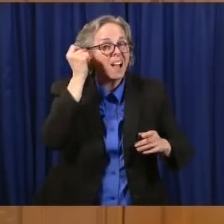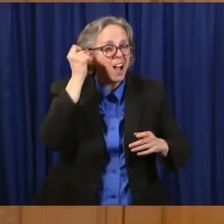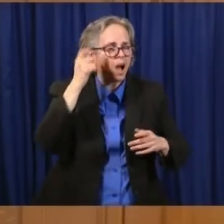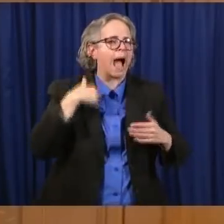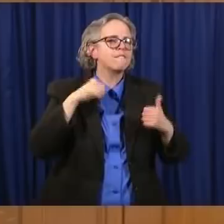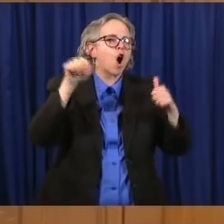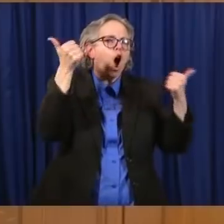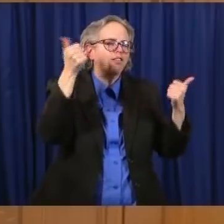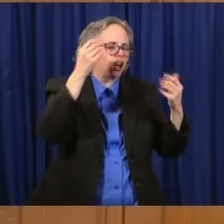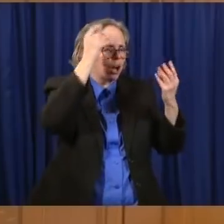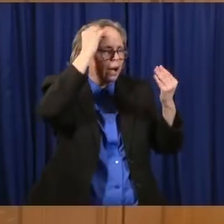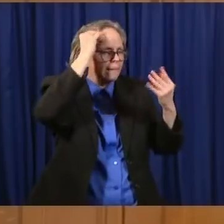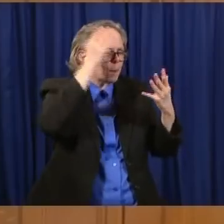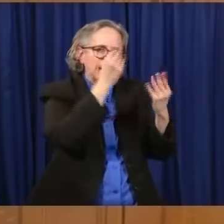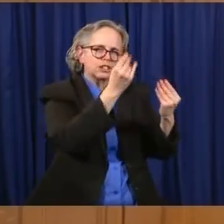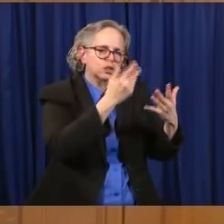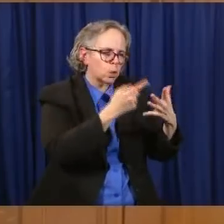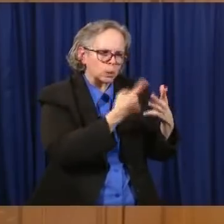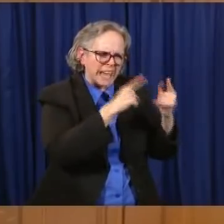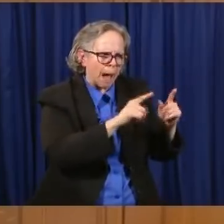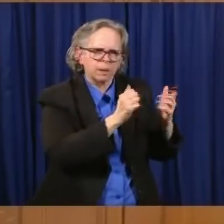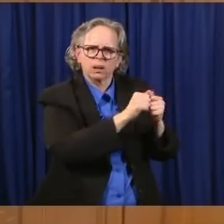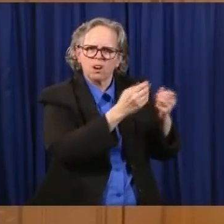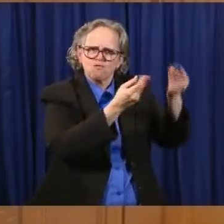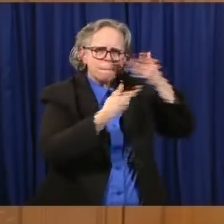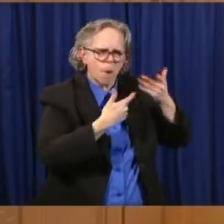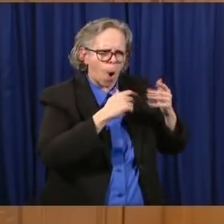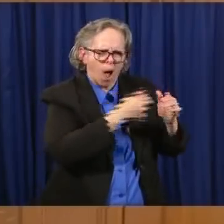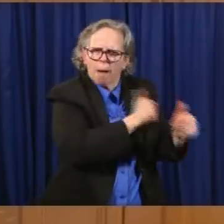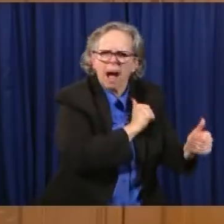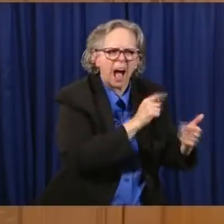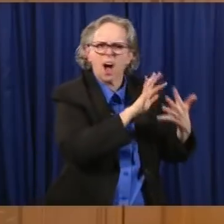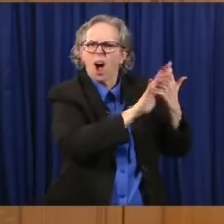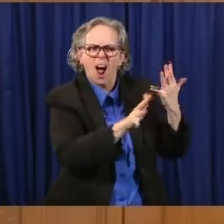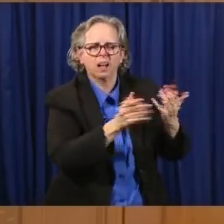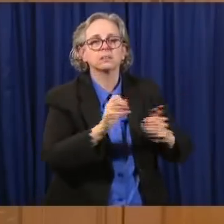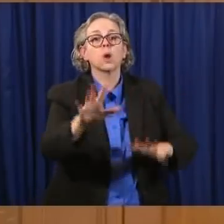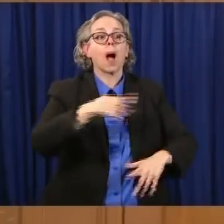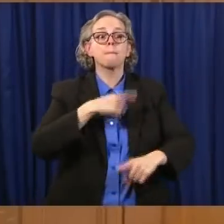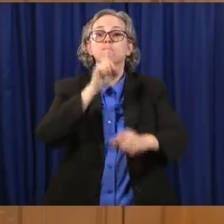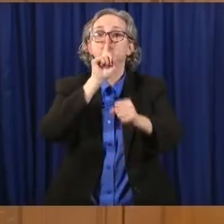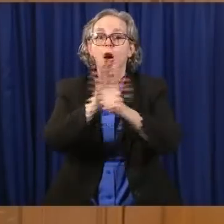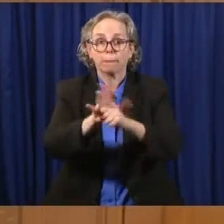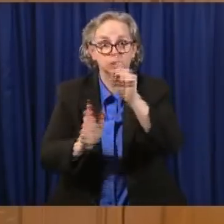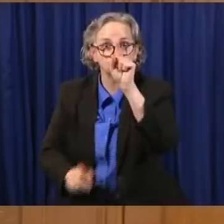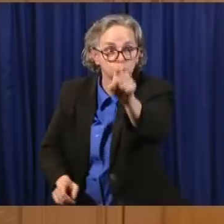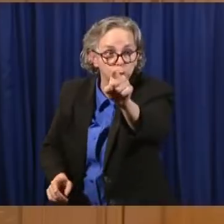MANY THINGS. THEY ARE MADE ON DATA, THEY ARE MADE ON VETERAN BETA DATA ALL THE TIME IN HIS DISEASE, BUT THERE'S A LOT OF OTHER FACTORS